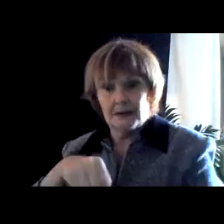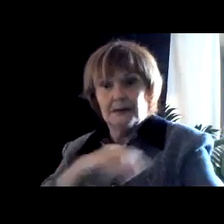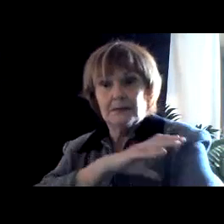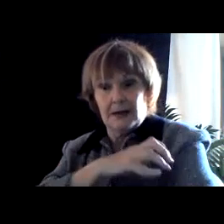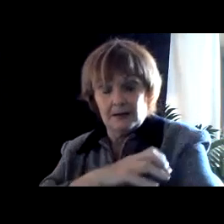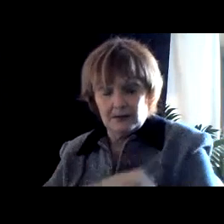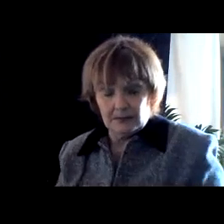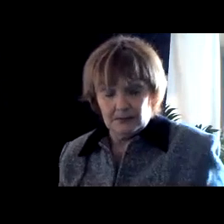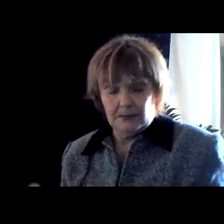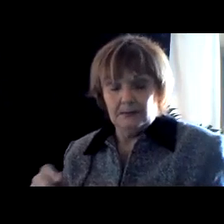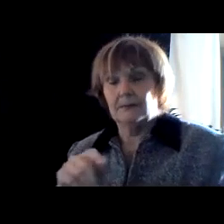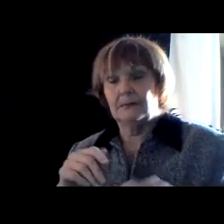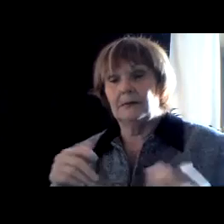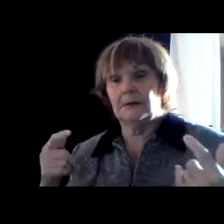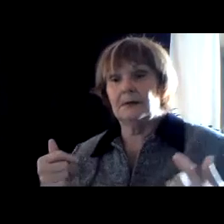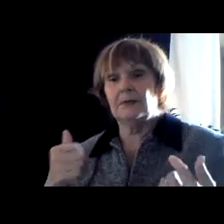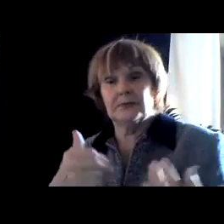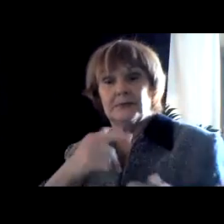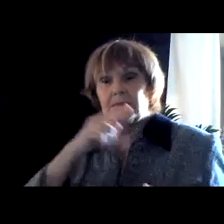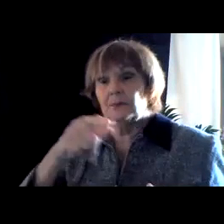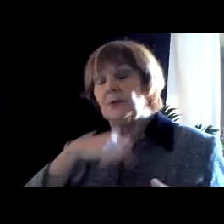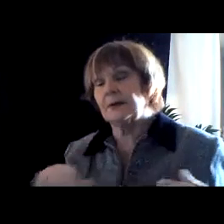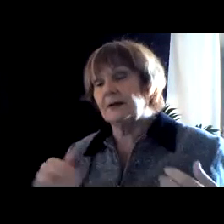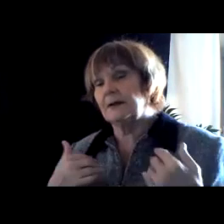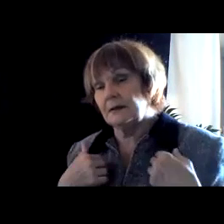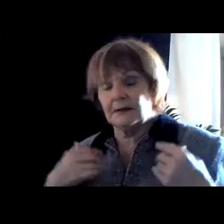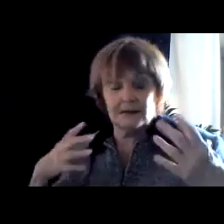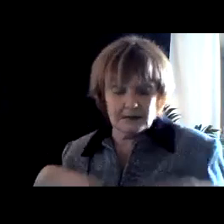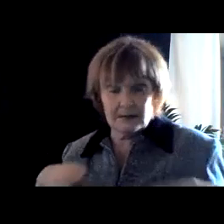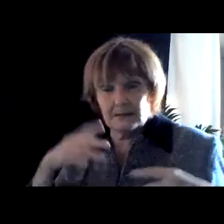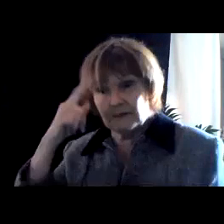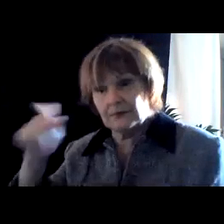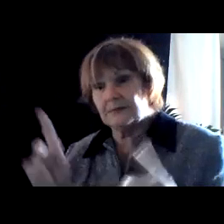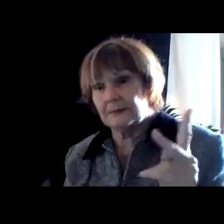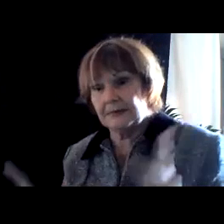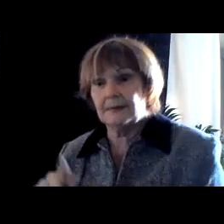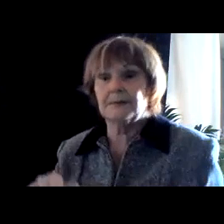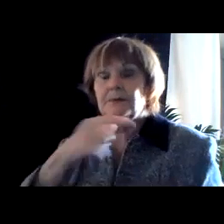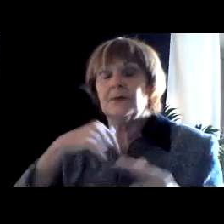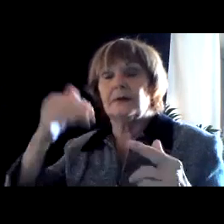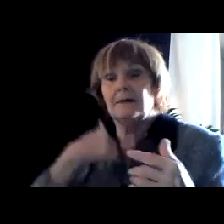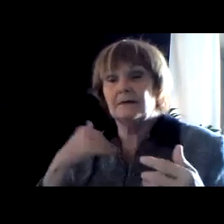because sometimes folks will say, "Well, we included these folks, we brought them into the room." But you brought them in as bystanders.